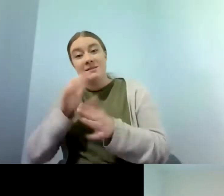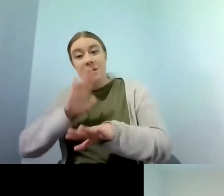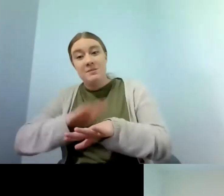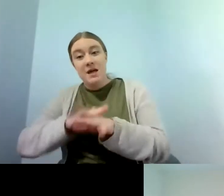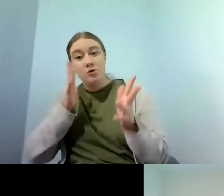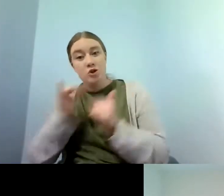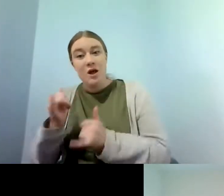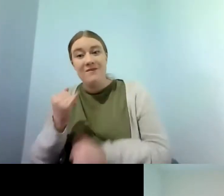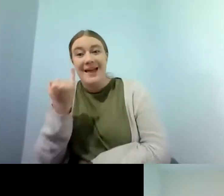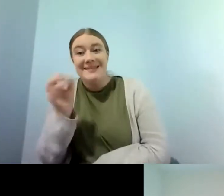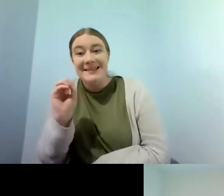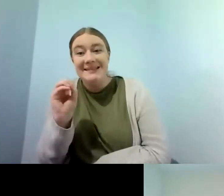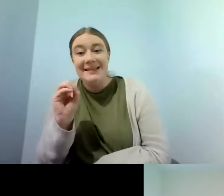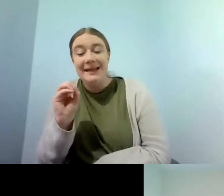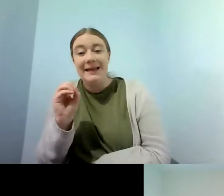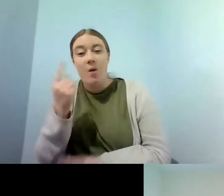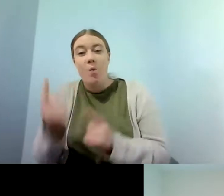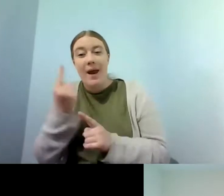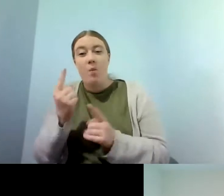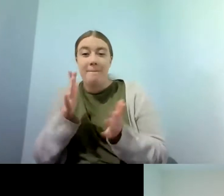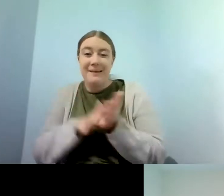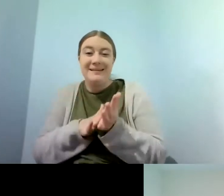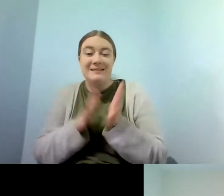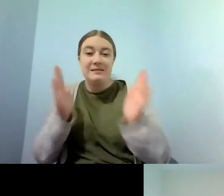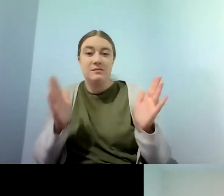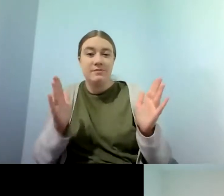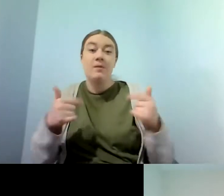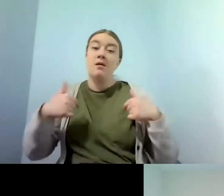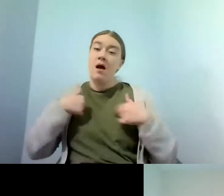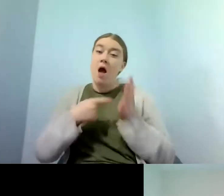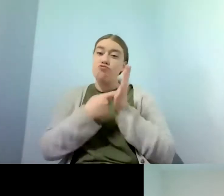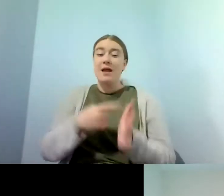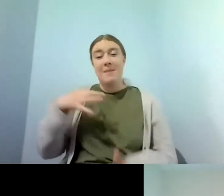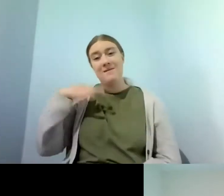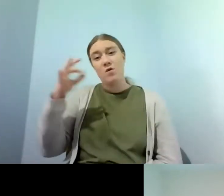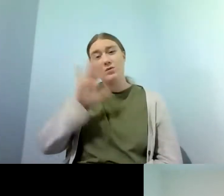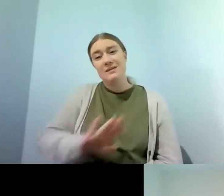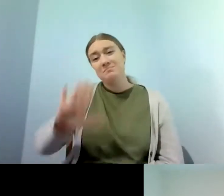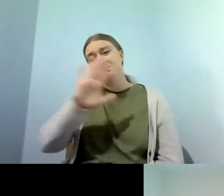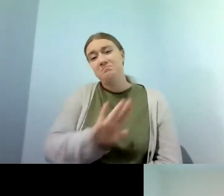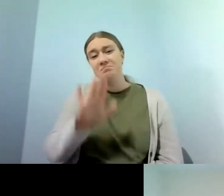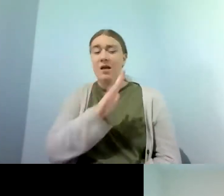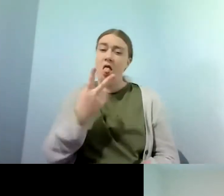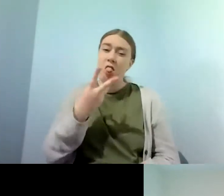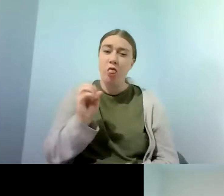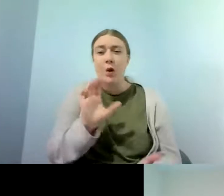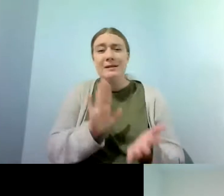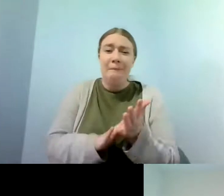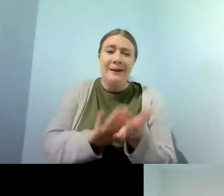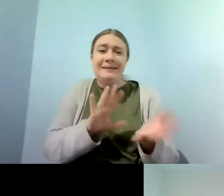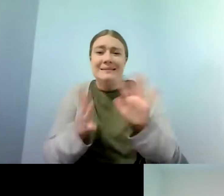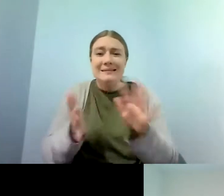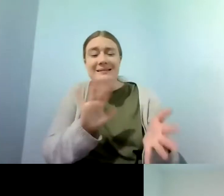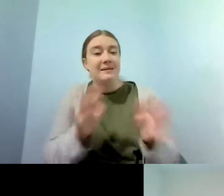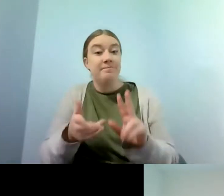60 minutes typically and i recommend to volunteers to do about half an hour and if if you're seeing